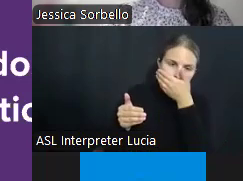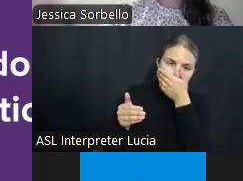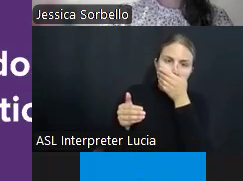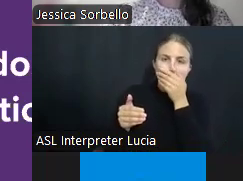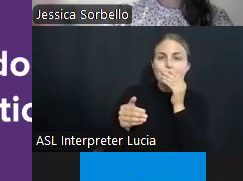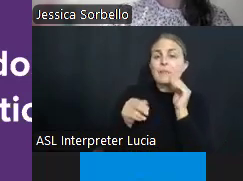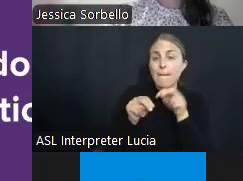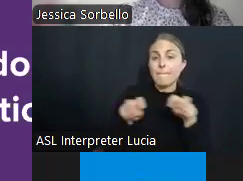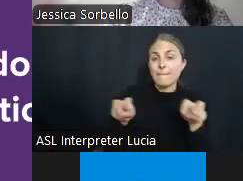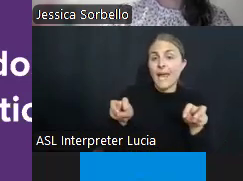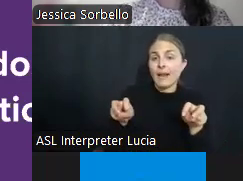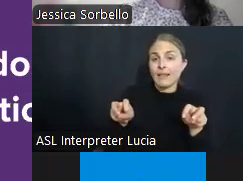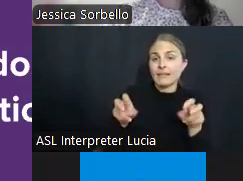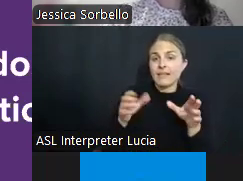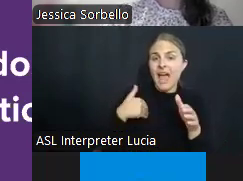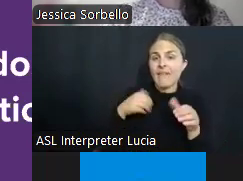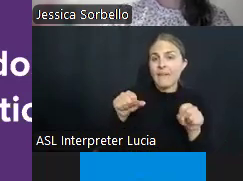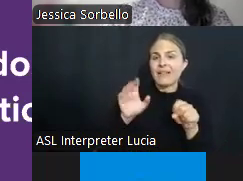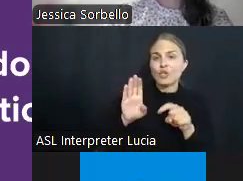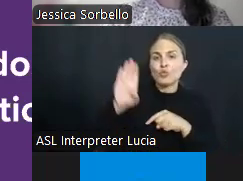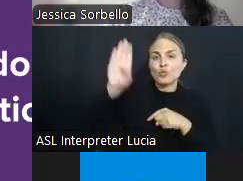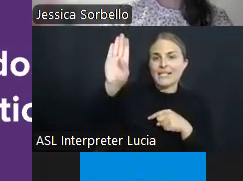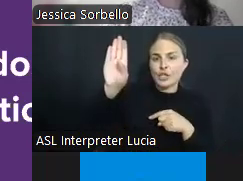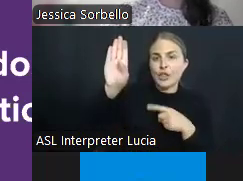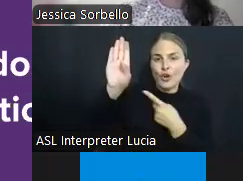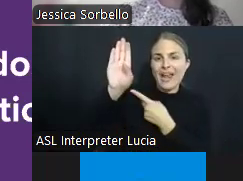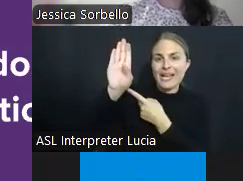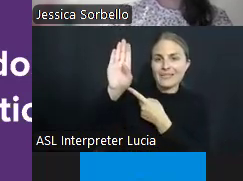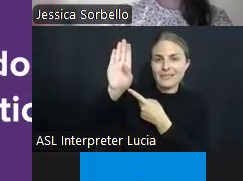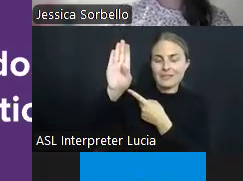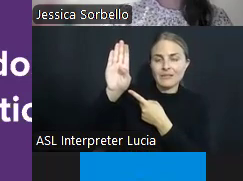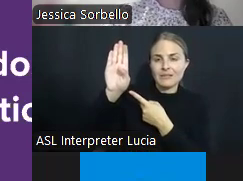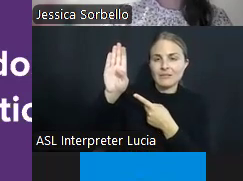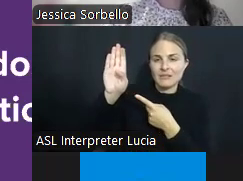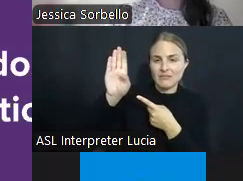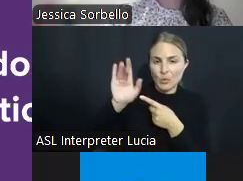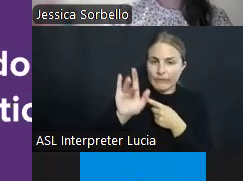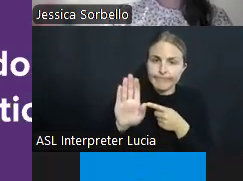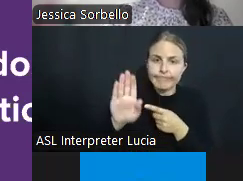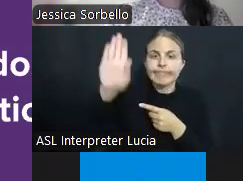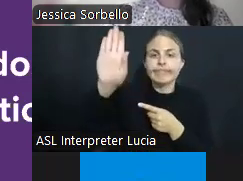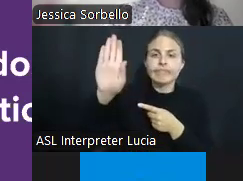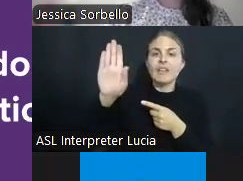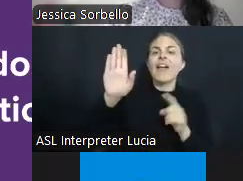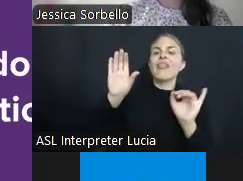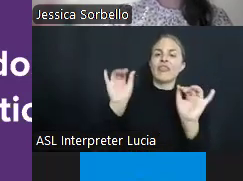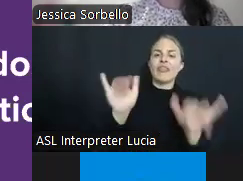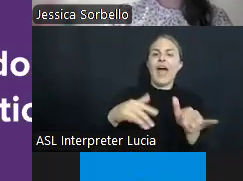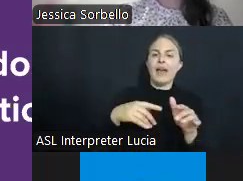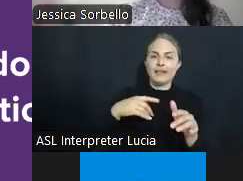and that will be the cue for us to unmute you if you would like to participate. And if not, we will get that squared